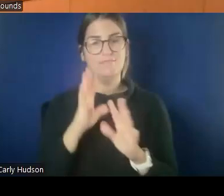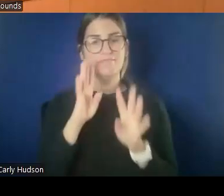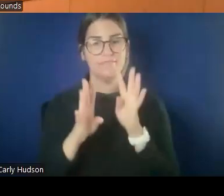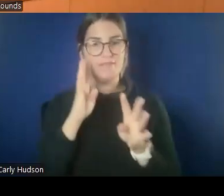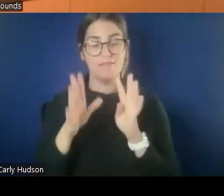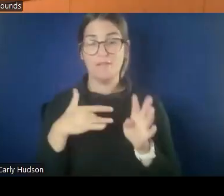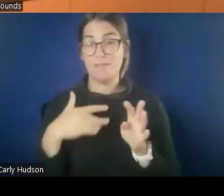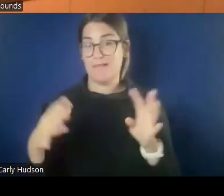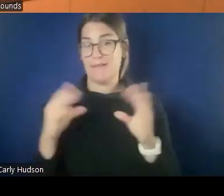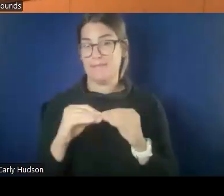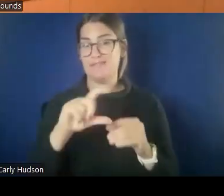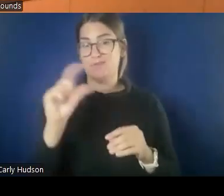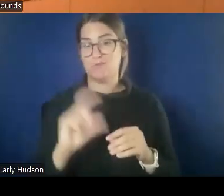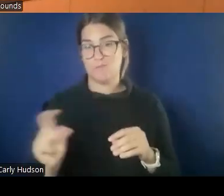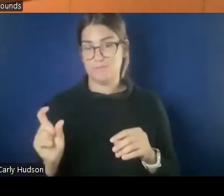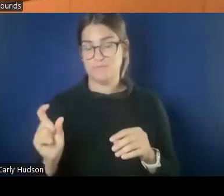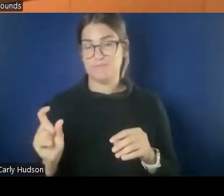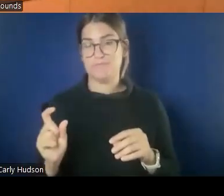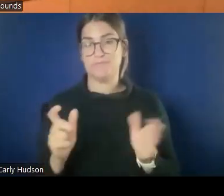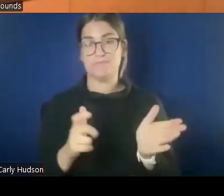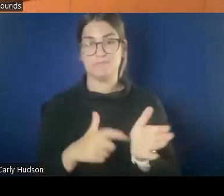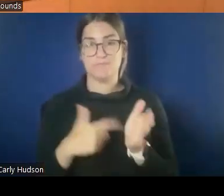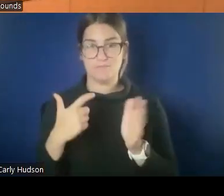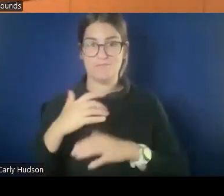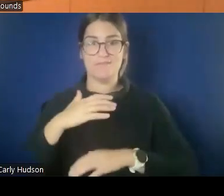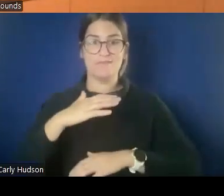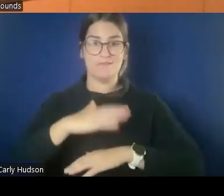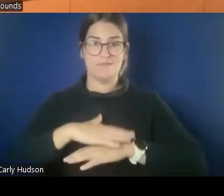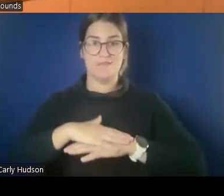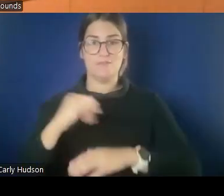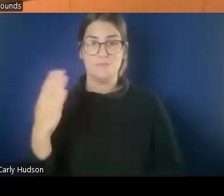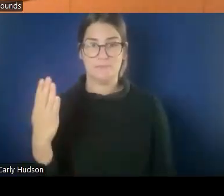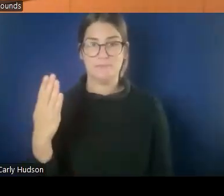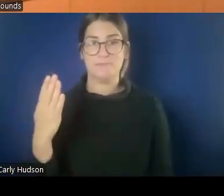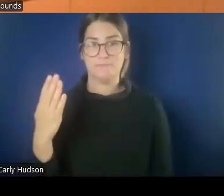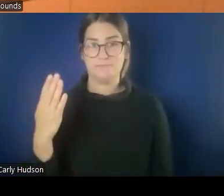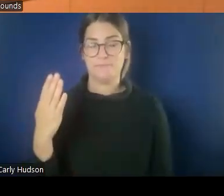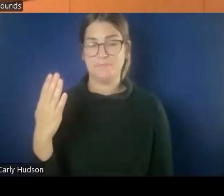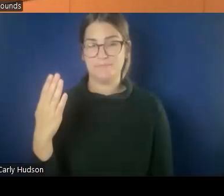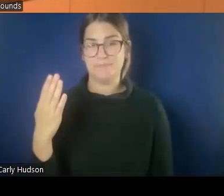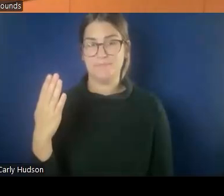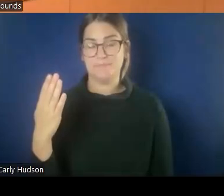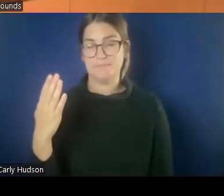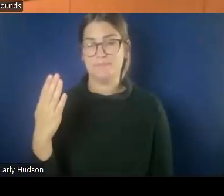right but that often requires a desk jop to to be able to um engage in that way we've also been